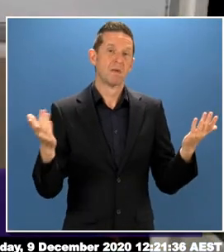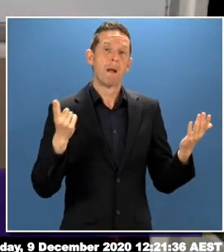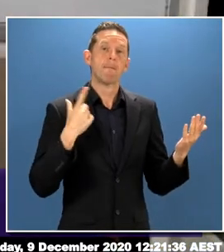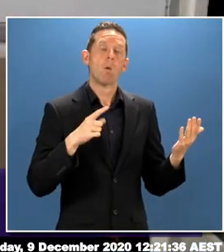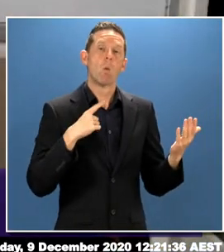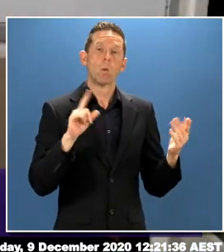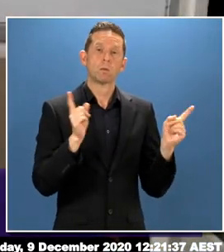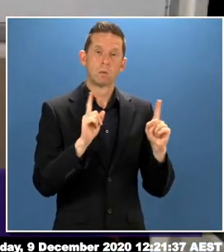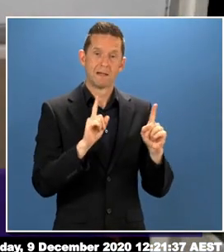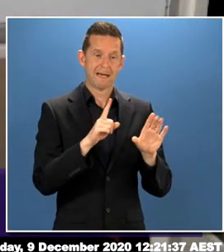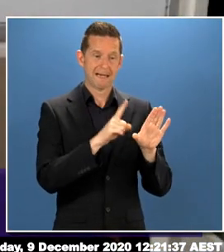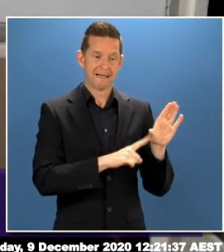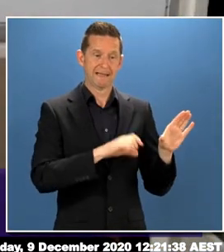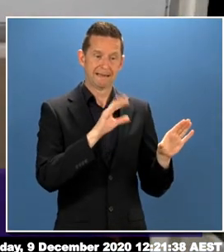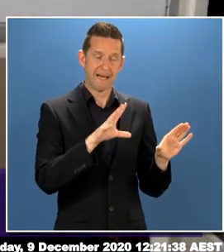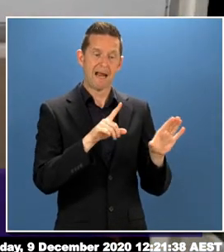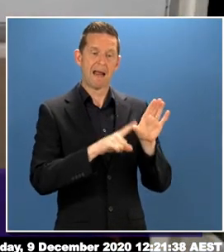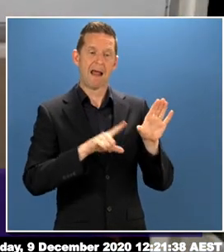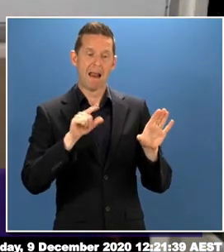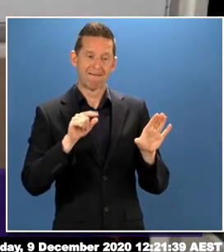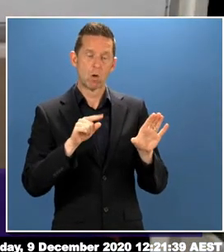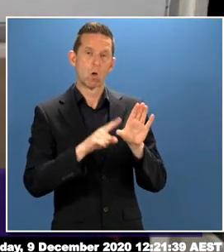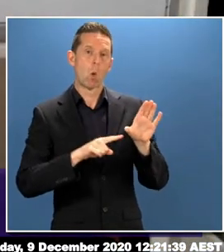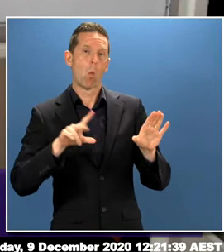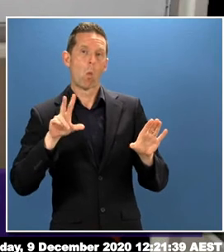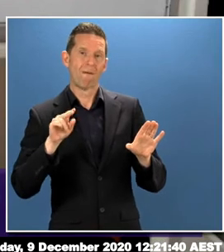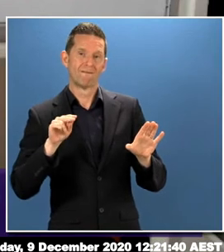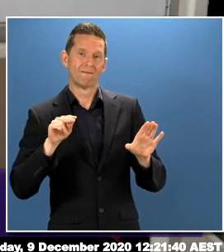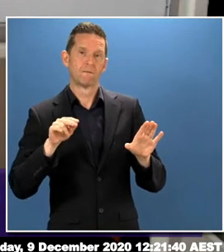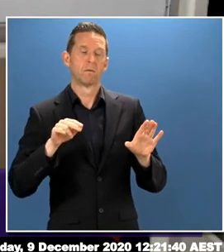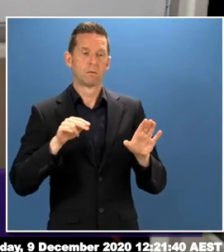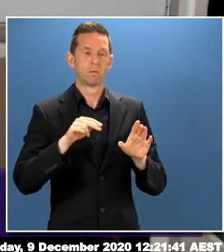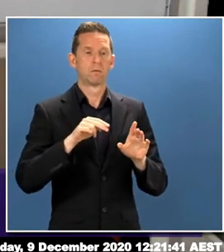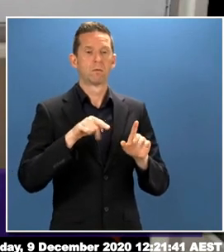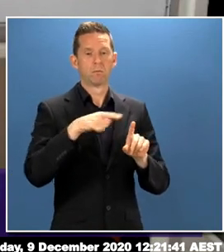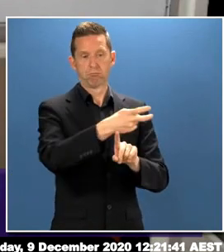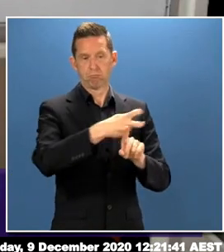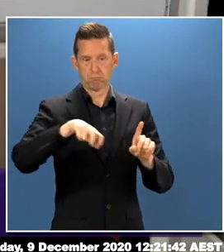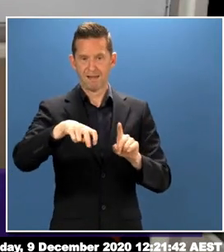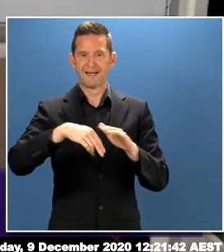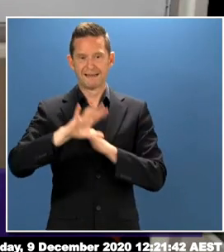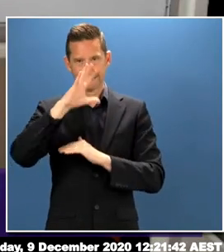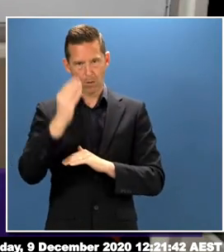happening in the year 10,11 and 12, of specialist education here in Darwin. And they have a range of work opportunities